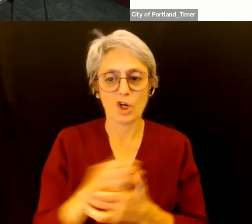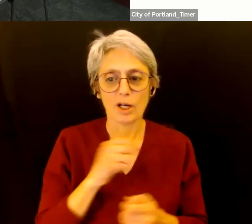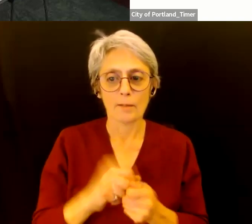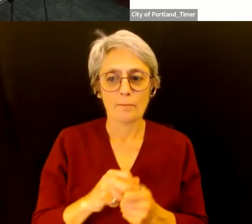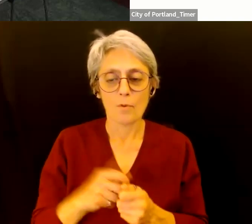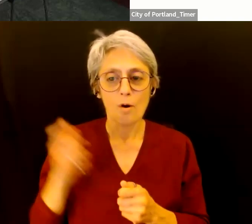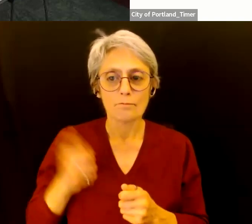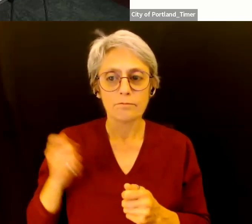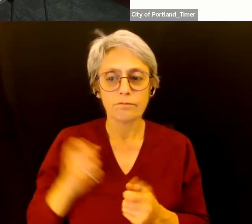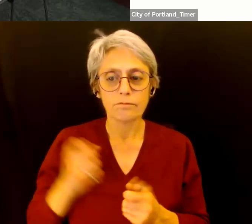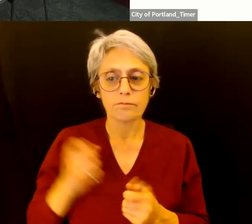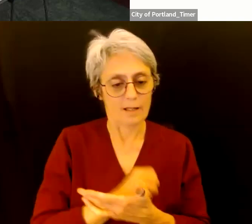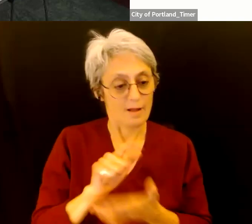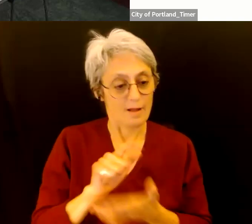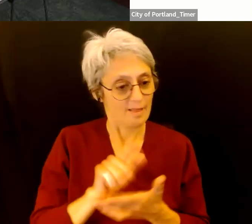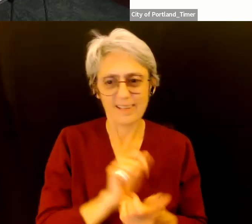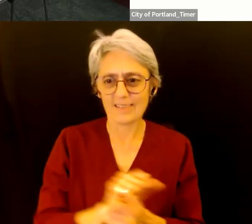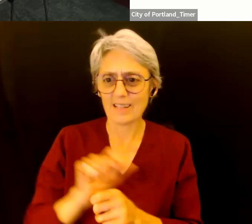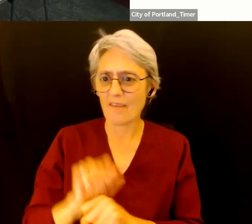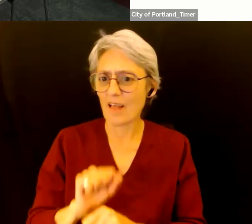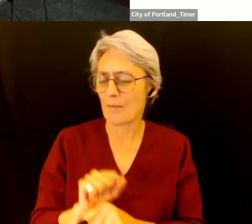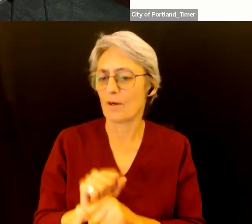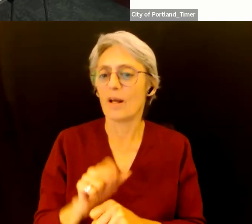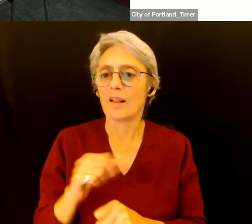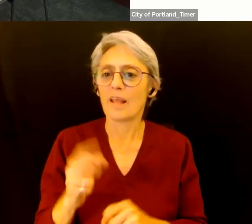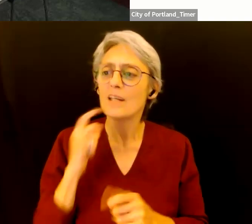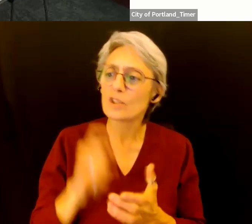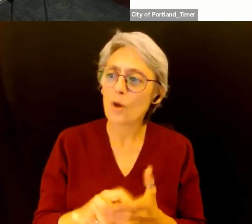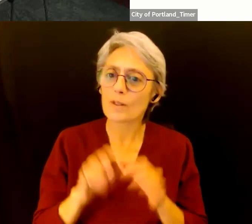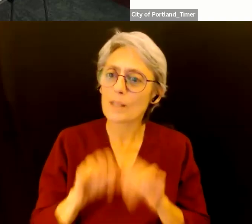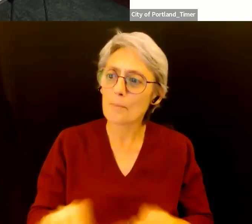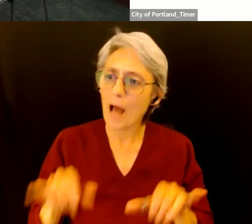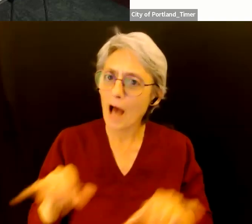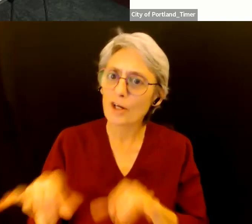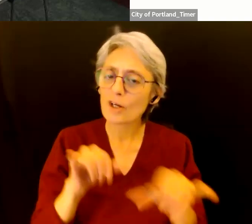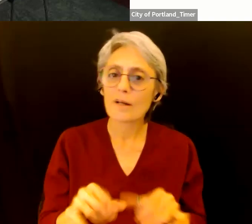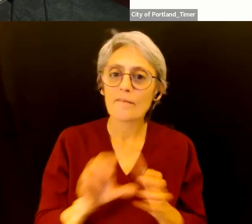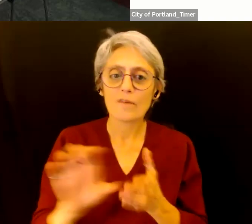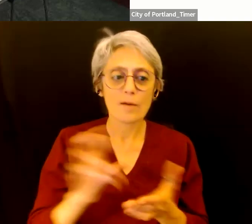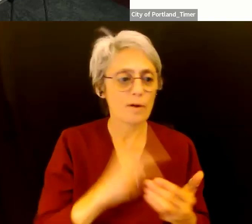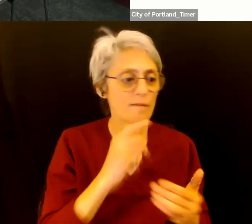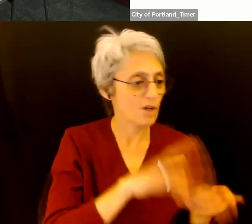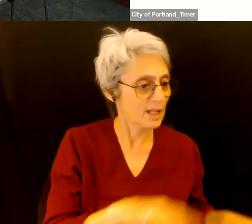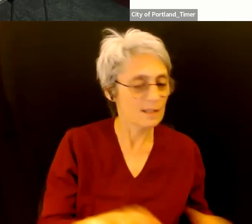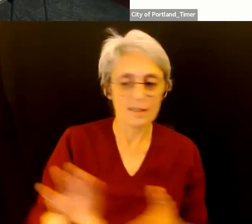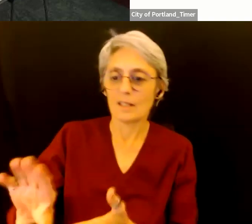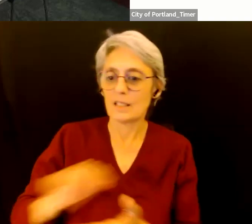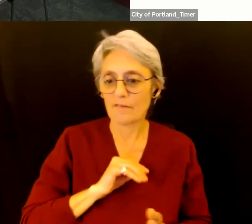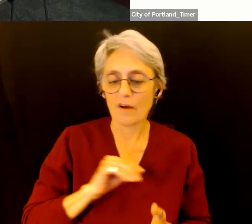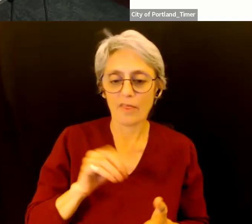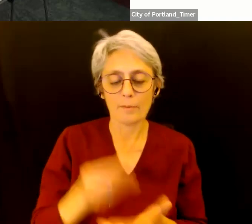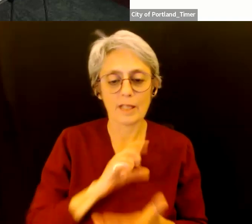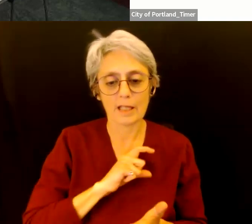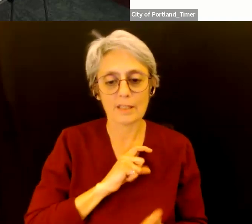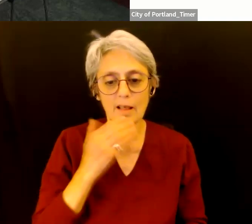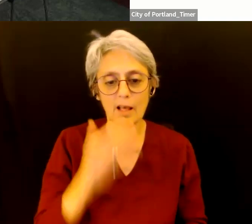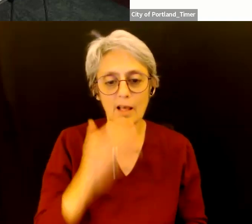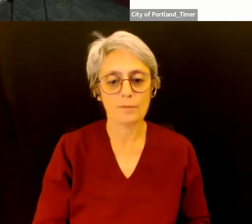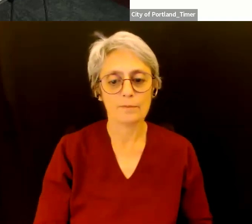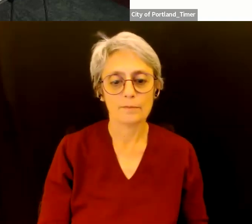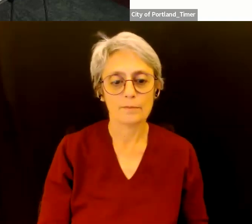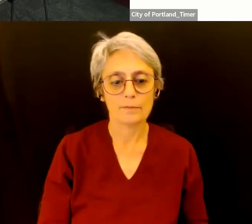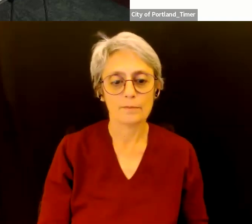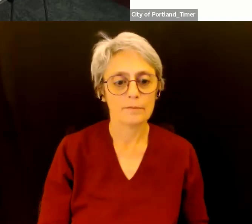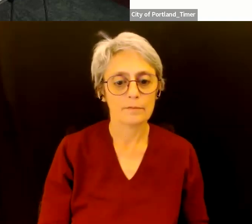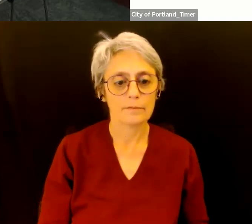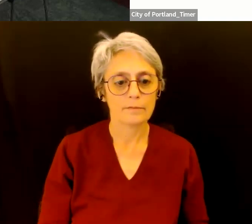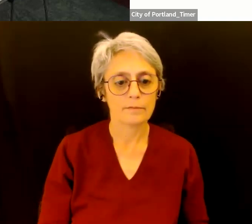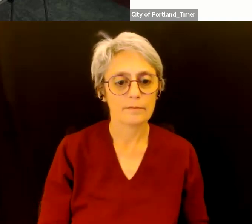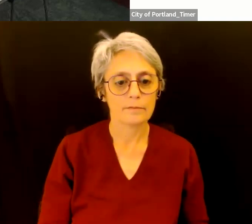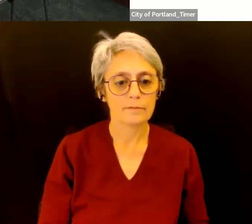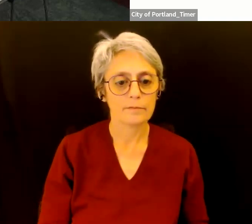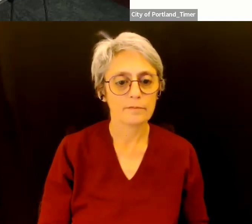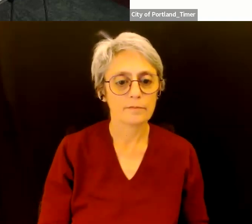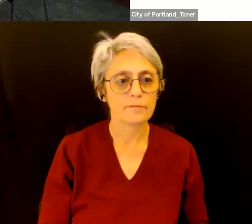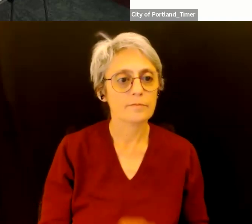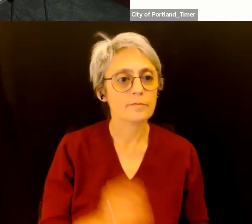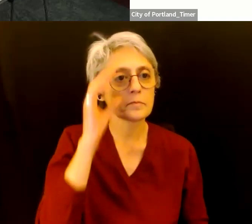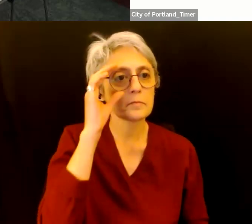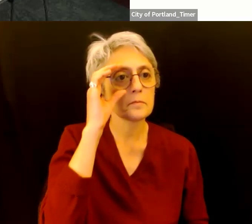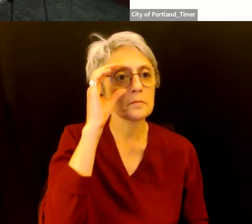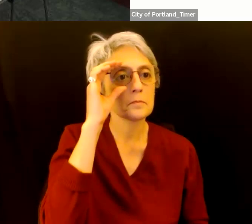Let's be at the forefront of seeing this pattern, fund programs for kids, and defund the police. Thank you.